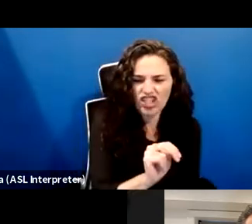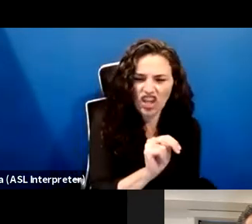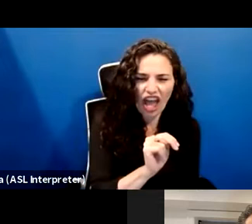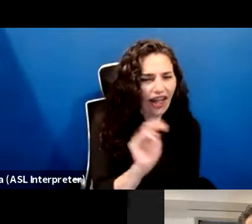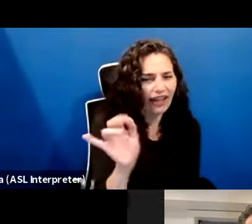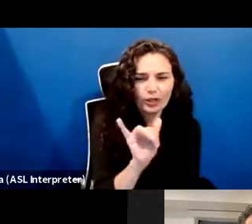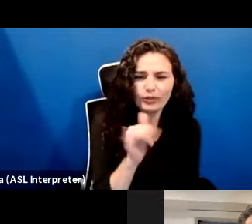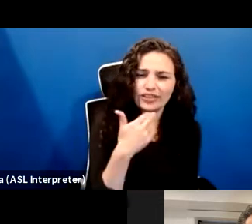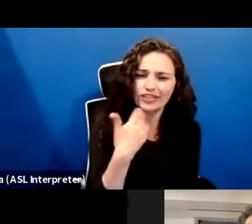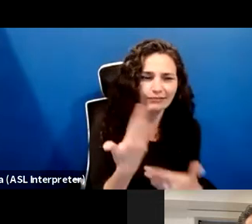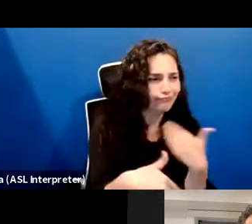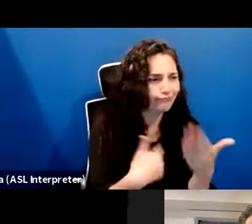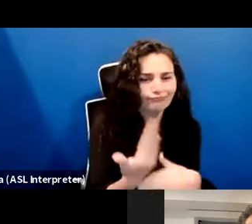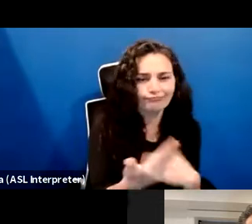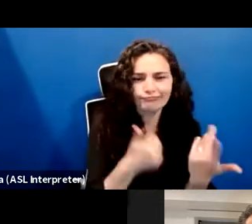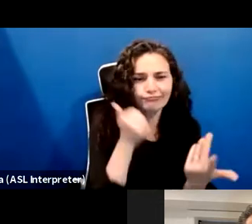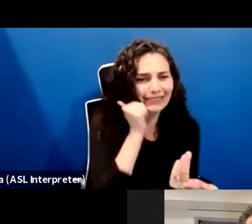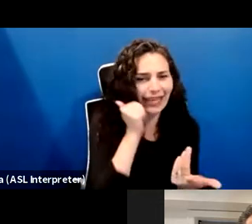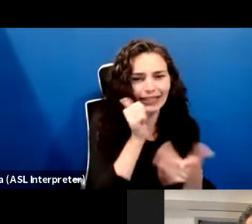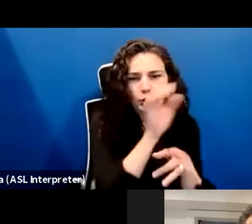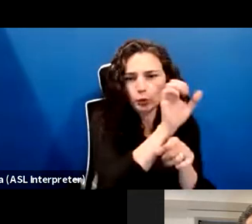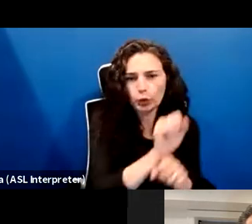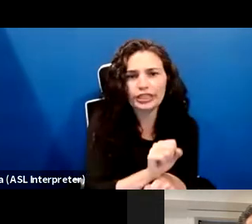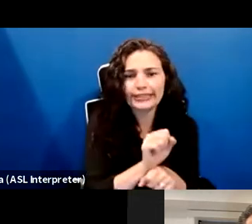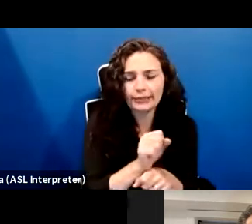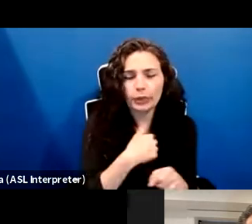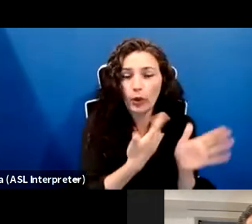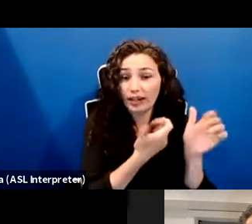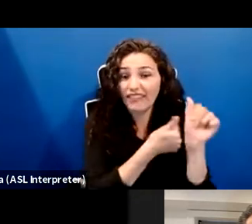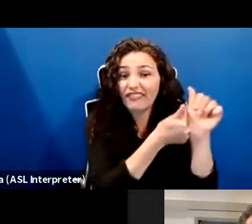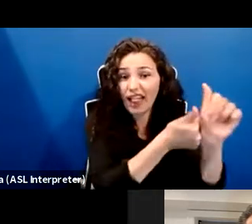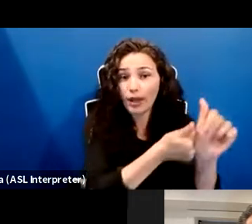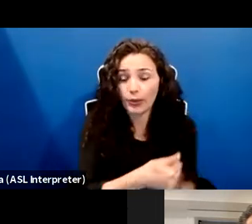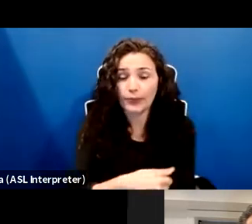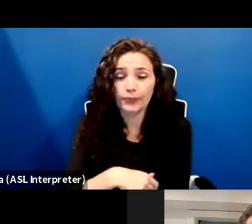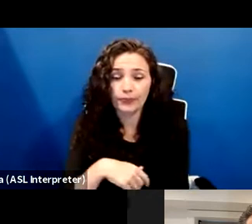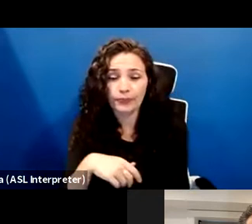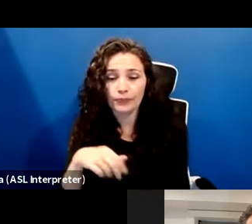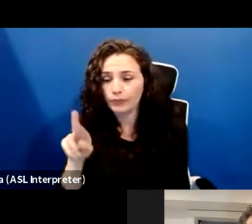just their daily routine that we wanted to follow. And we always used it as perspective.